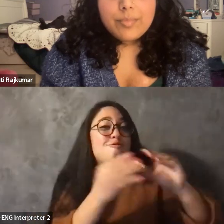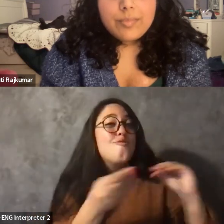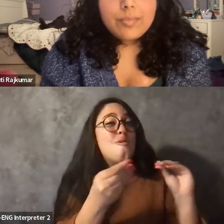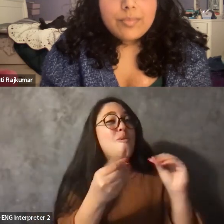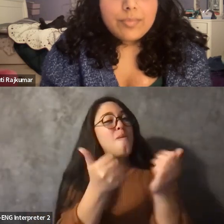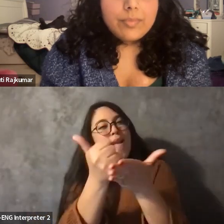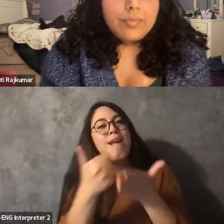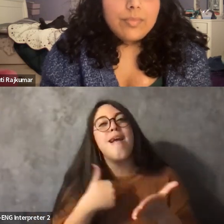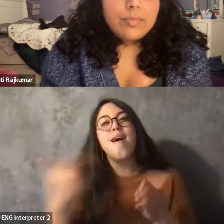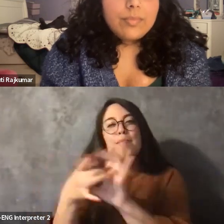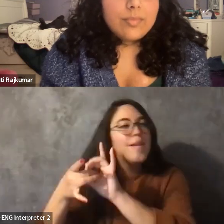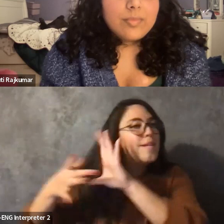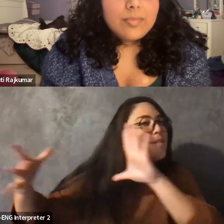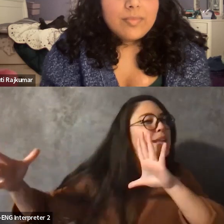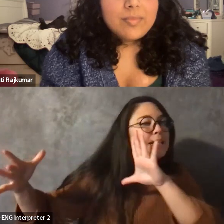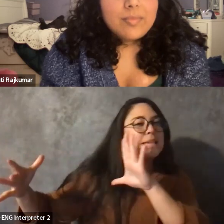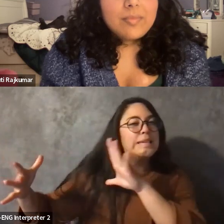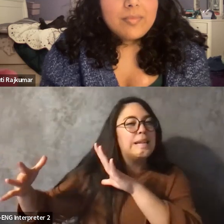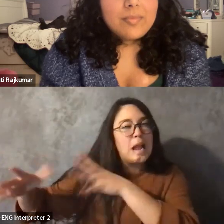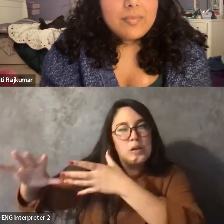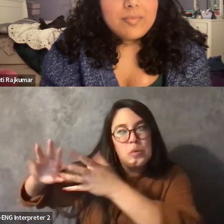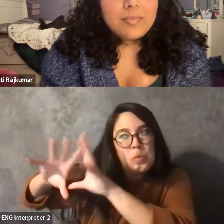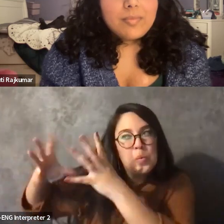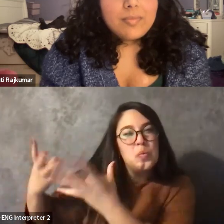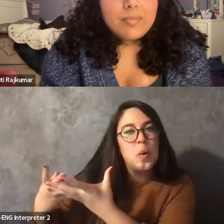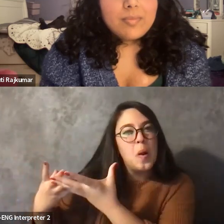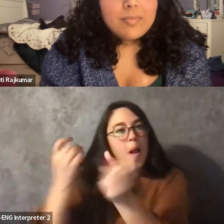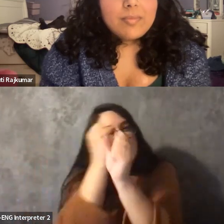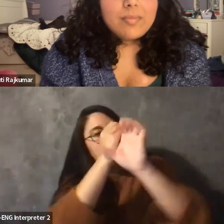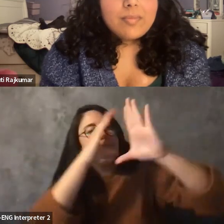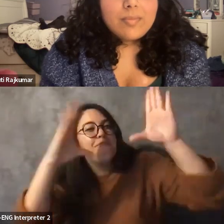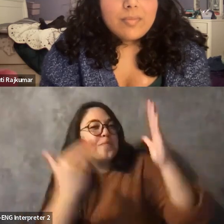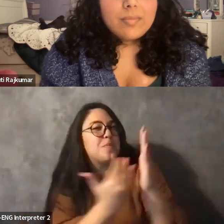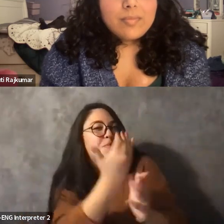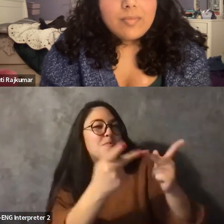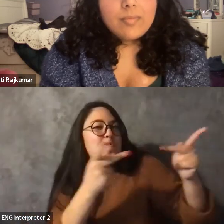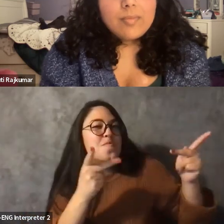So with that being said, what do you do to recharge your energy to keep fighting the good fight?